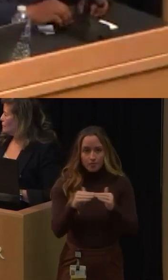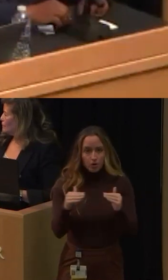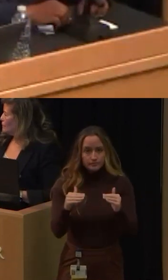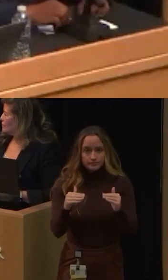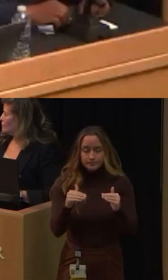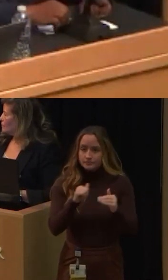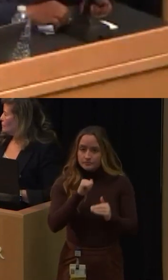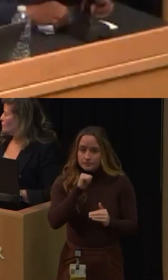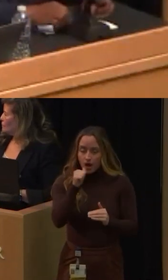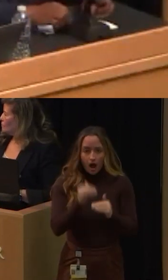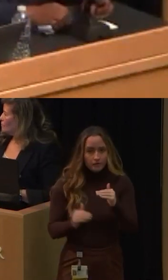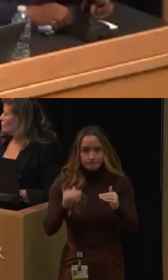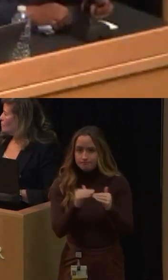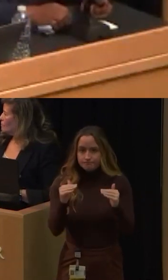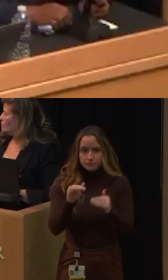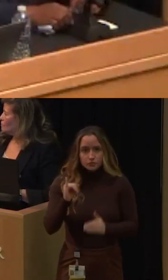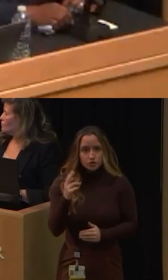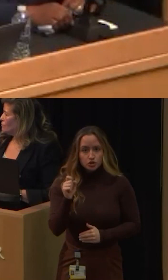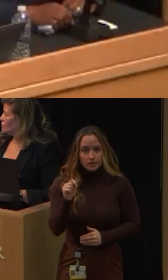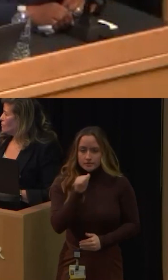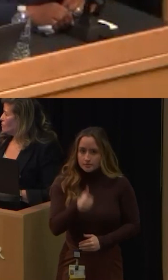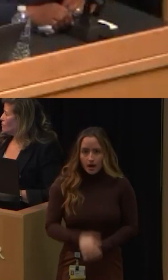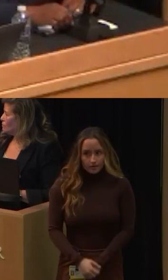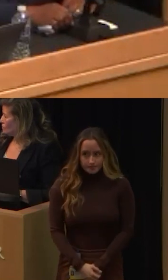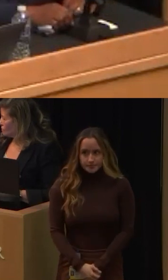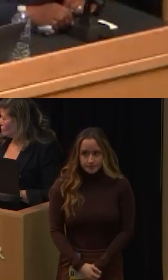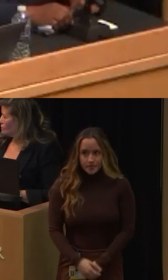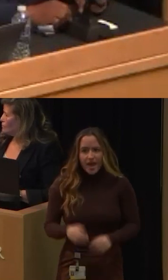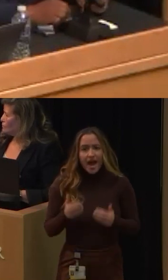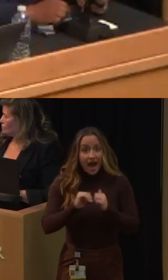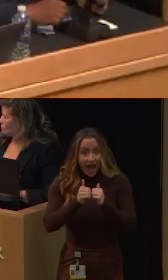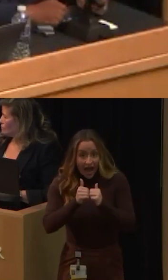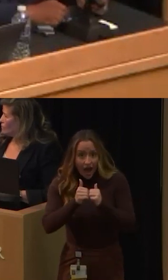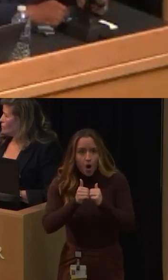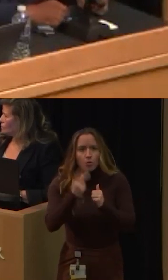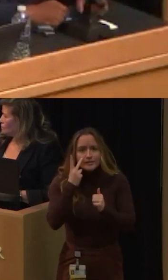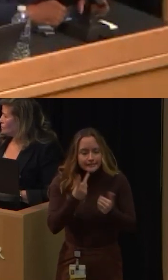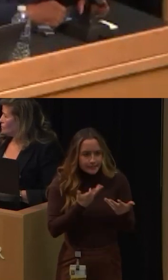It is by how people interface with each other on a daily basis. It's what they do and don't do, and at the end of that,